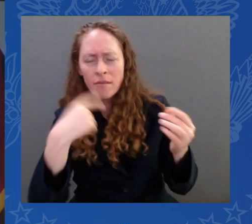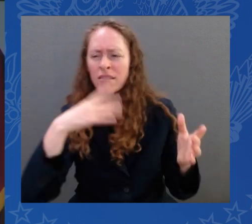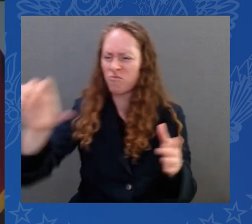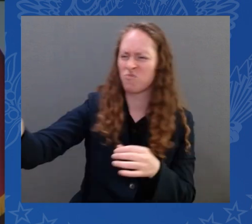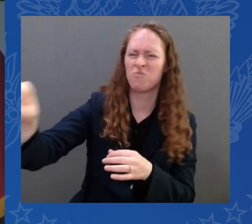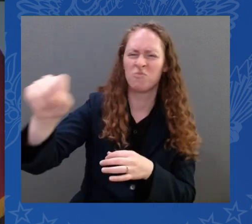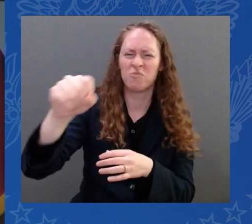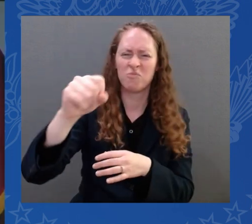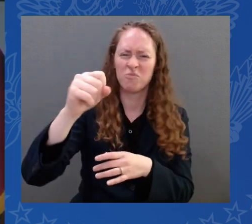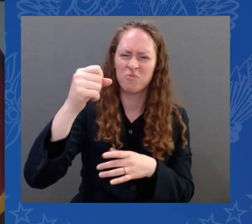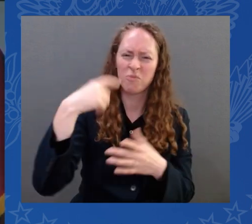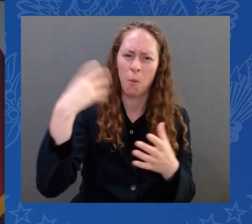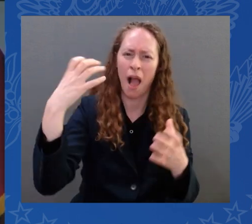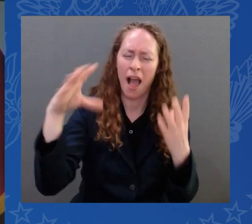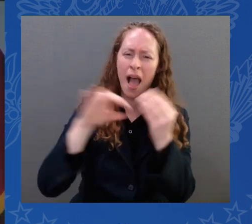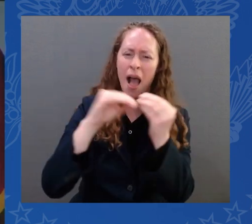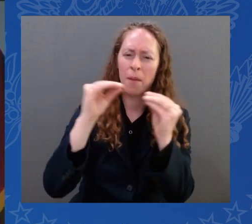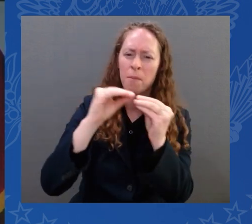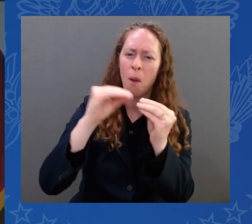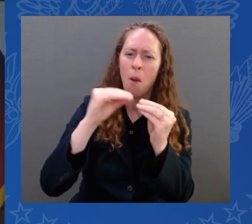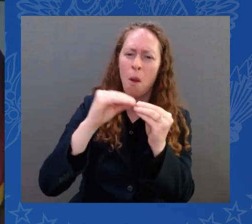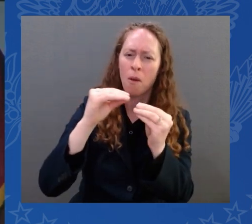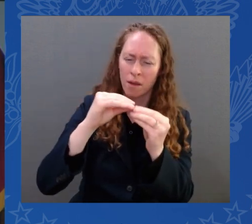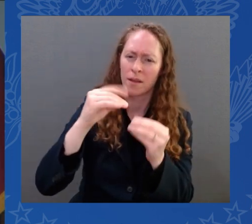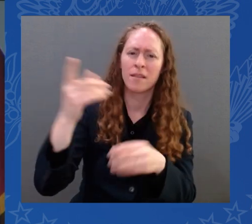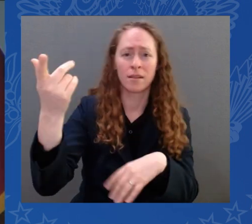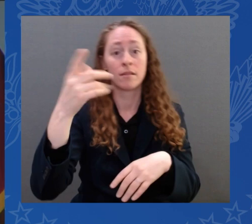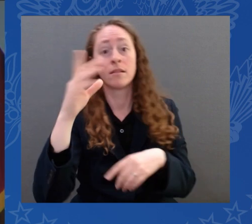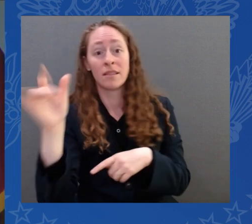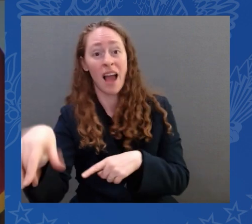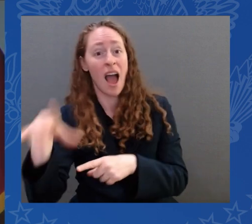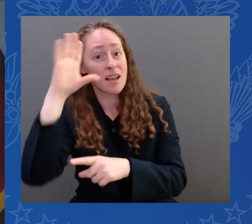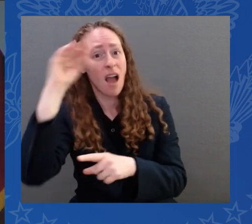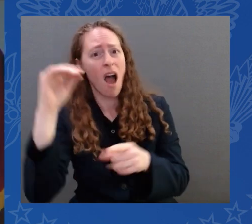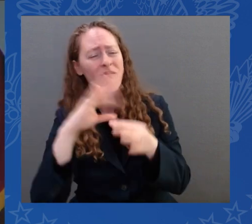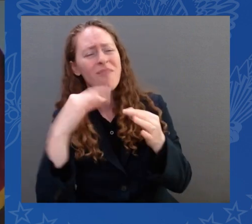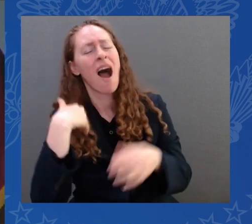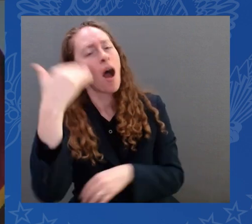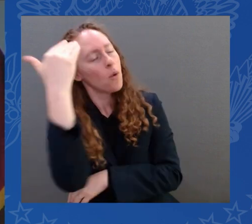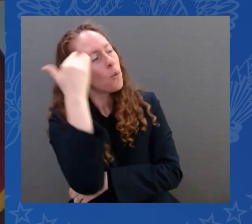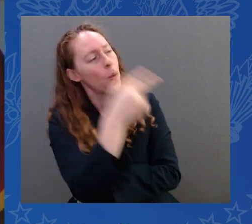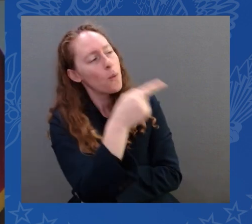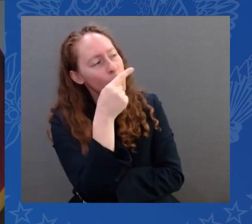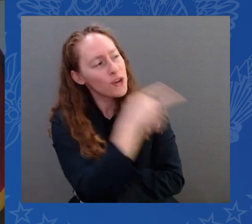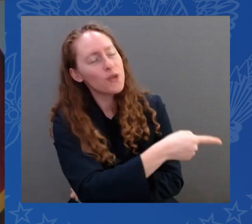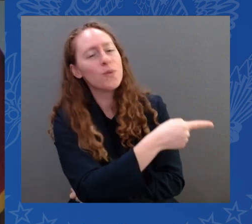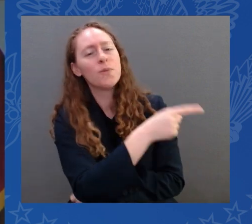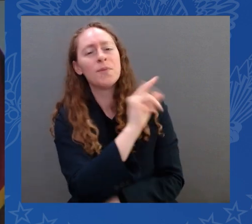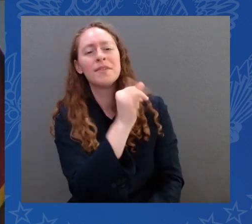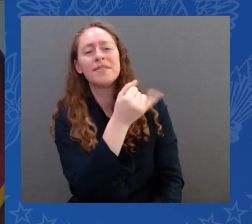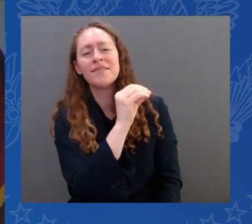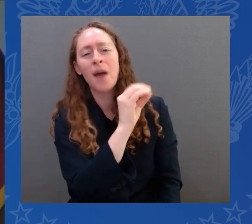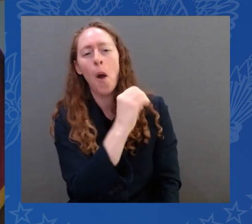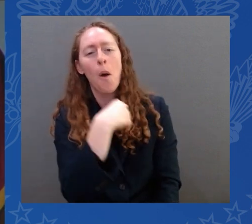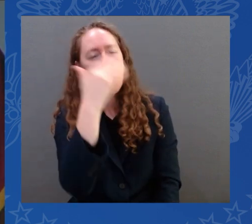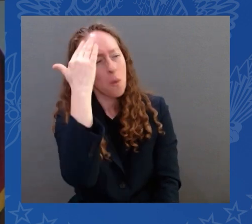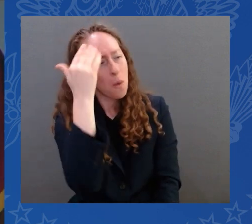if you had accepted my commission to the Aca- -- my appointment to the Academy," he said,